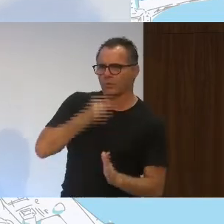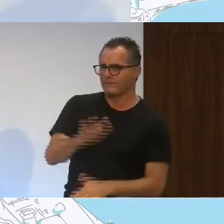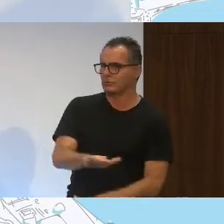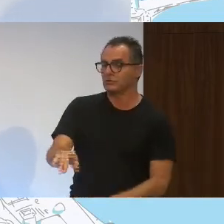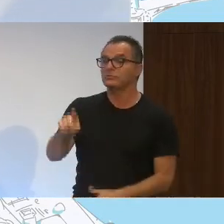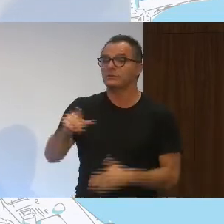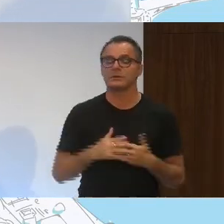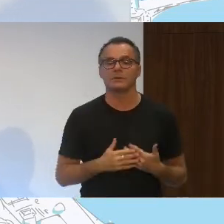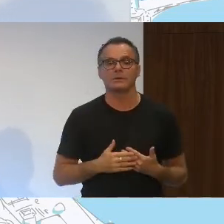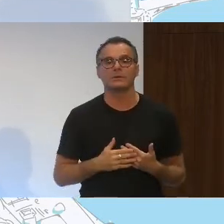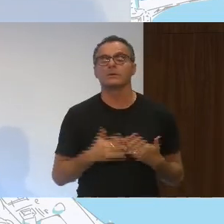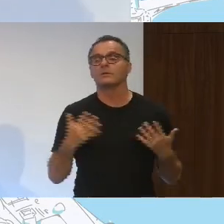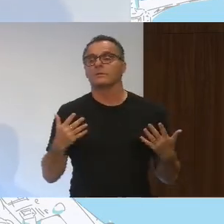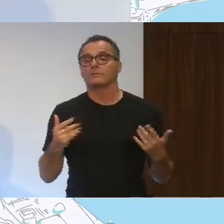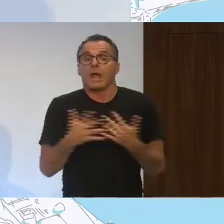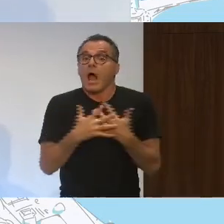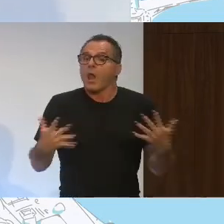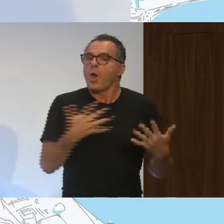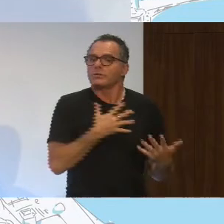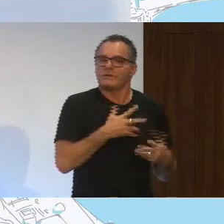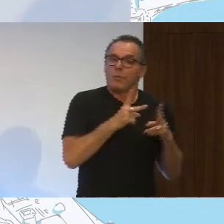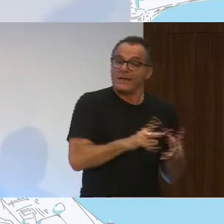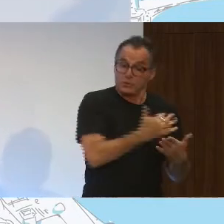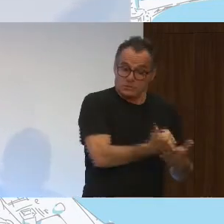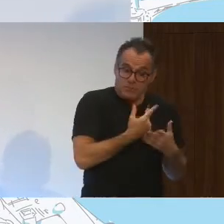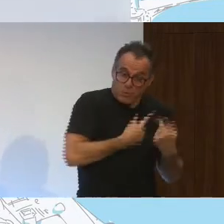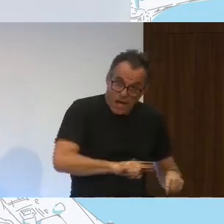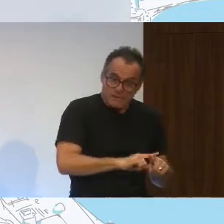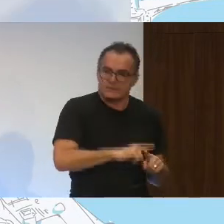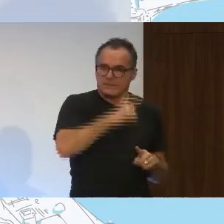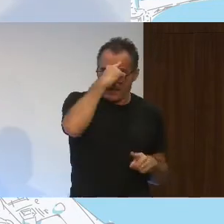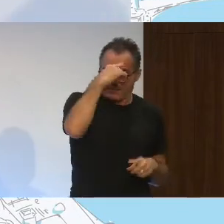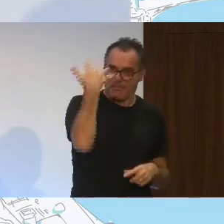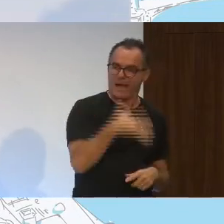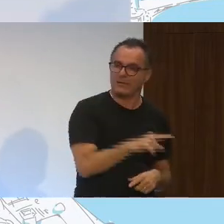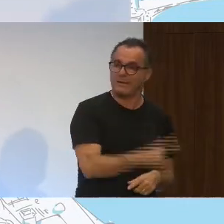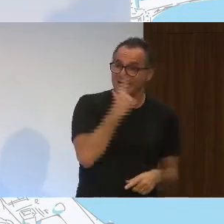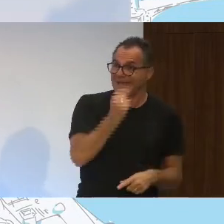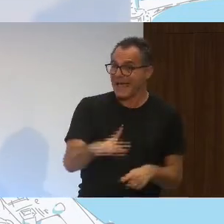that can be put in place to support us and our migraines can very often support other people,